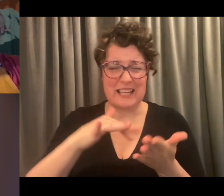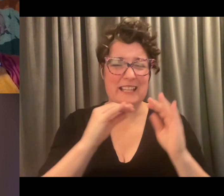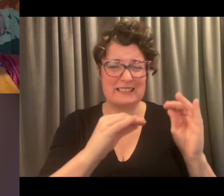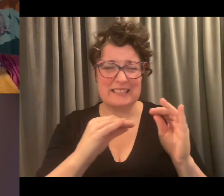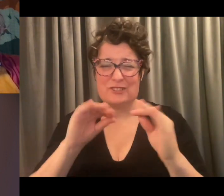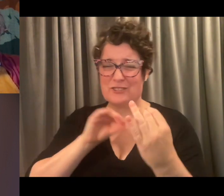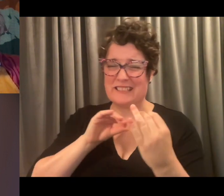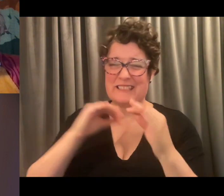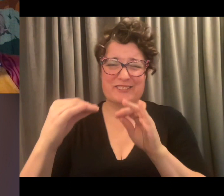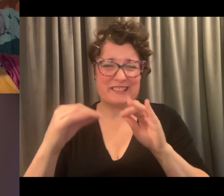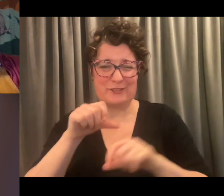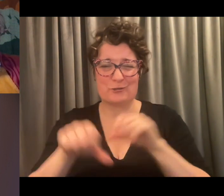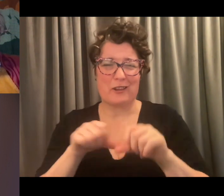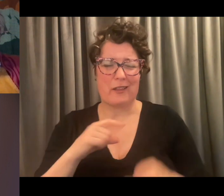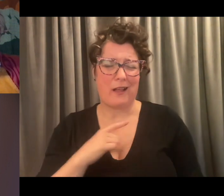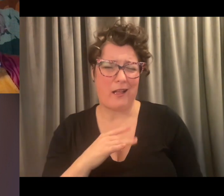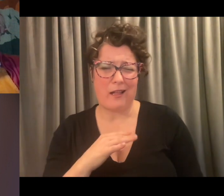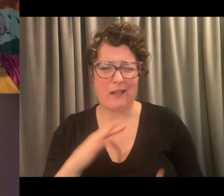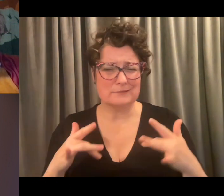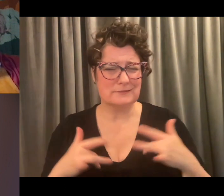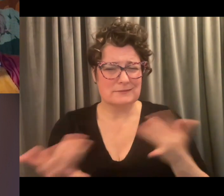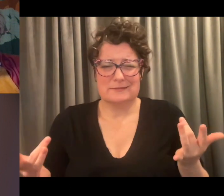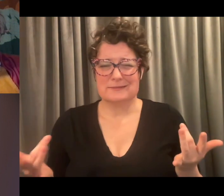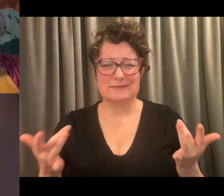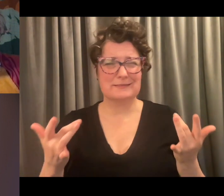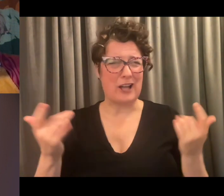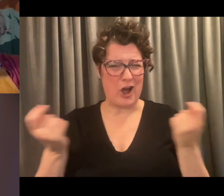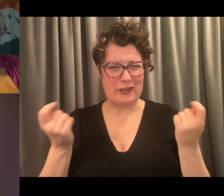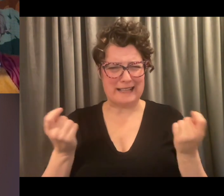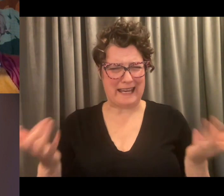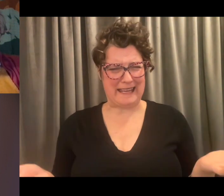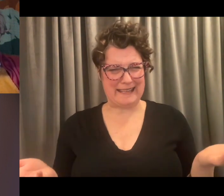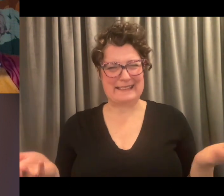delightful like holiday to have, and so I wanted to write something about